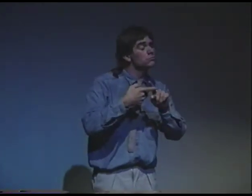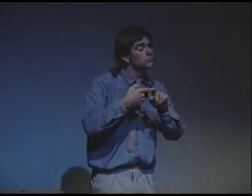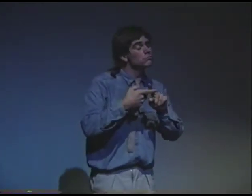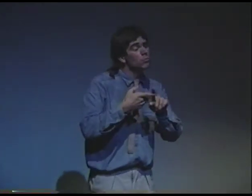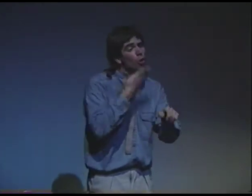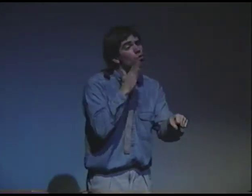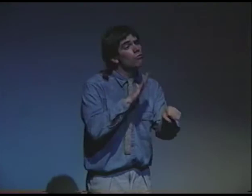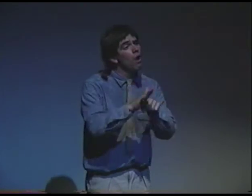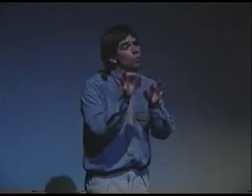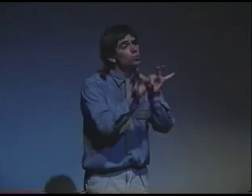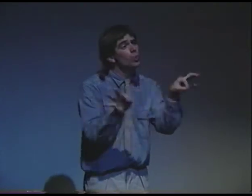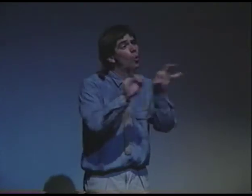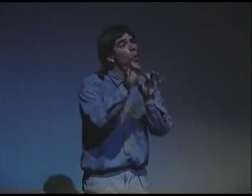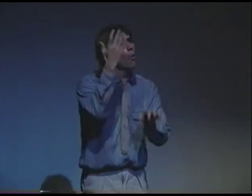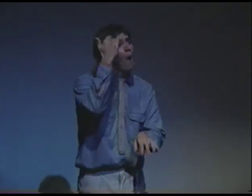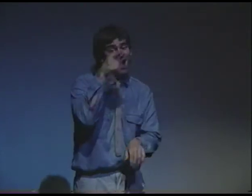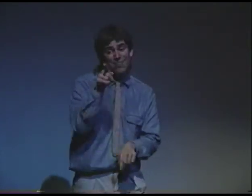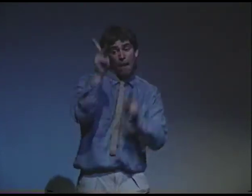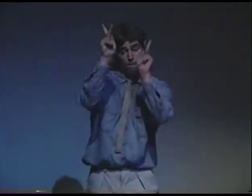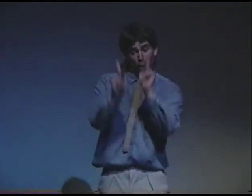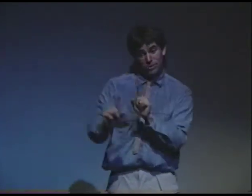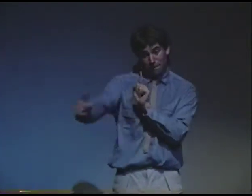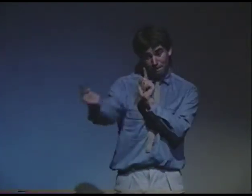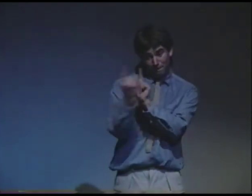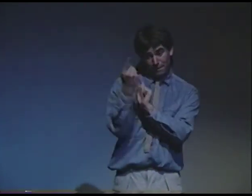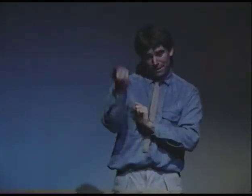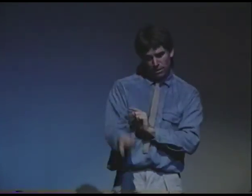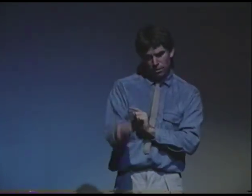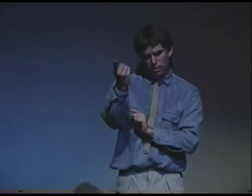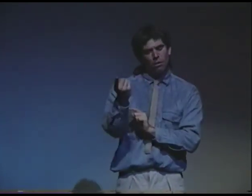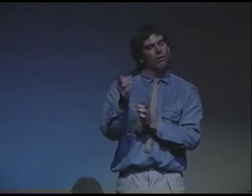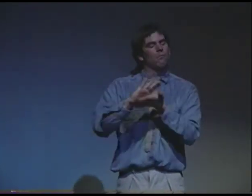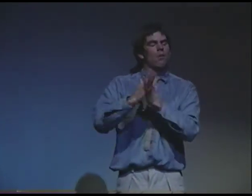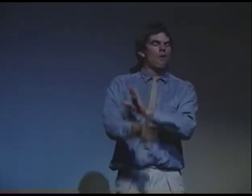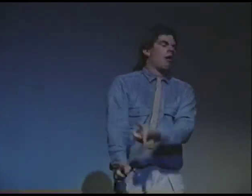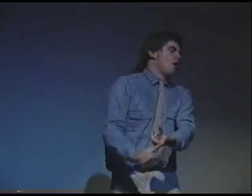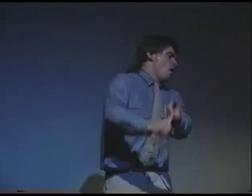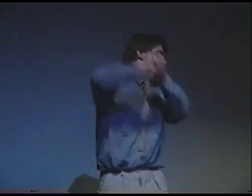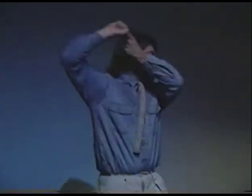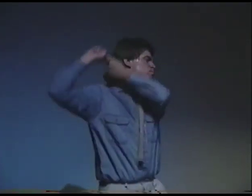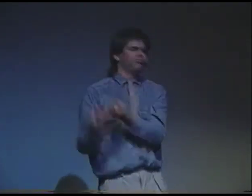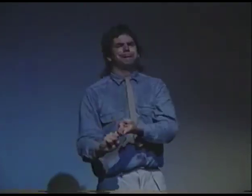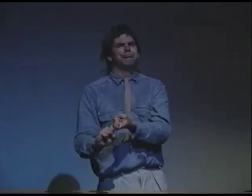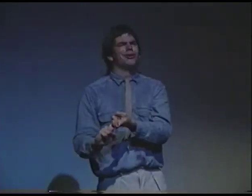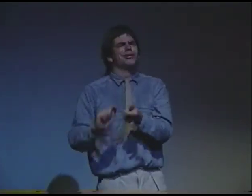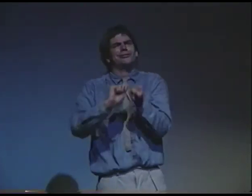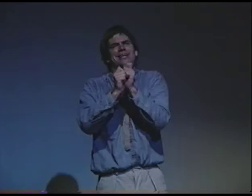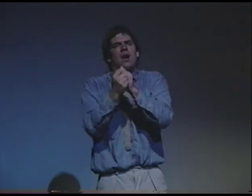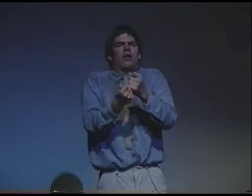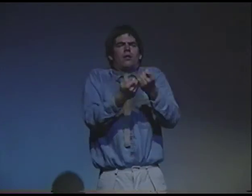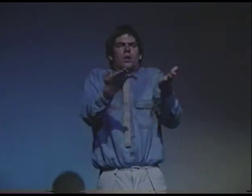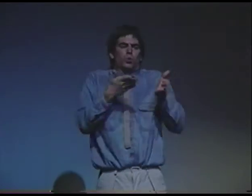And Jim said, don't worry, I have a friend. And it was really worth it because that person